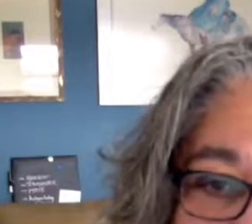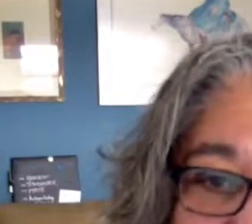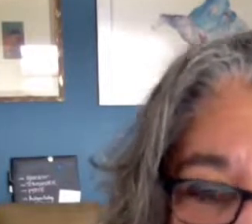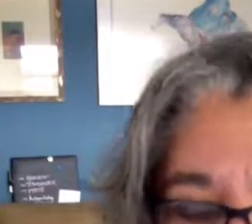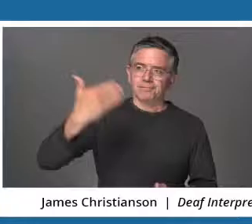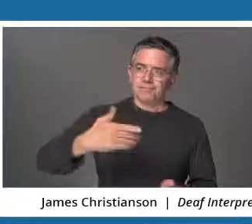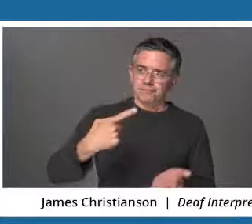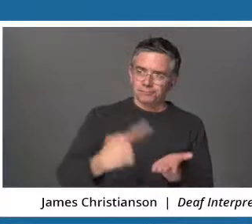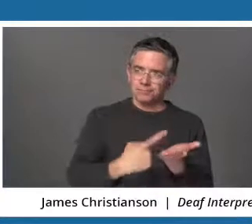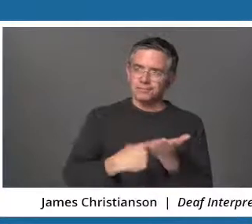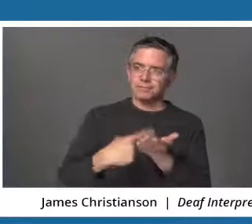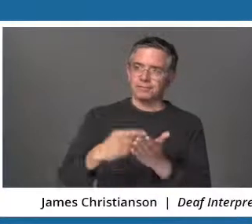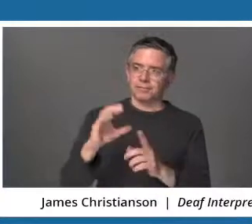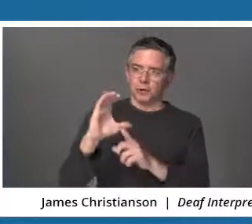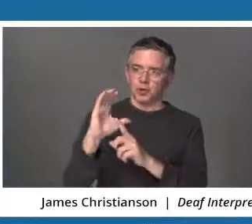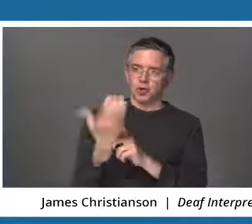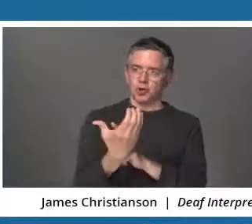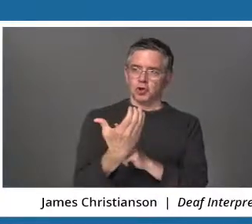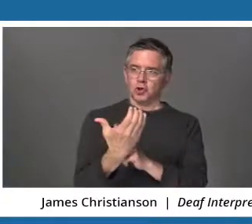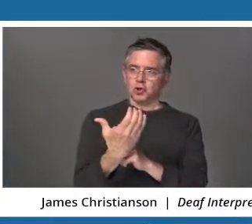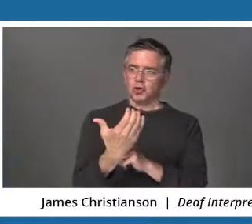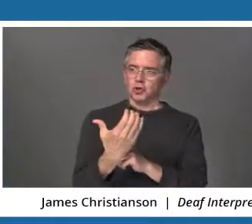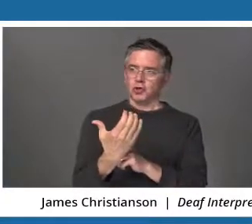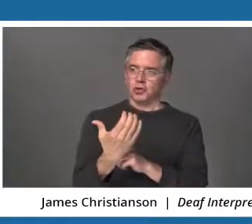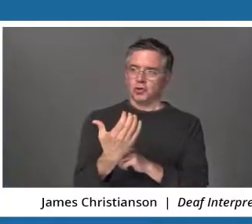and linguistic competency,